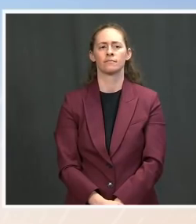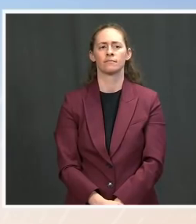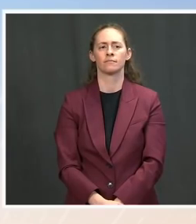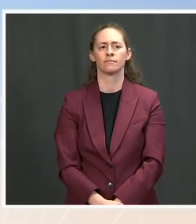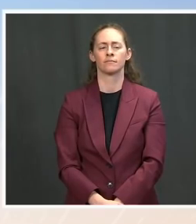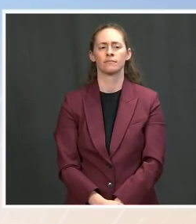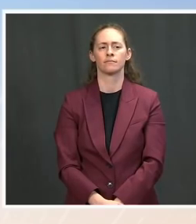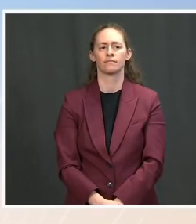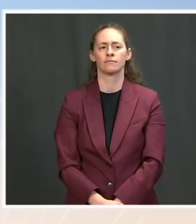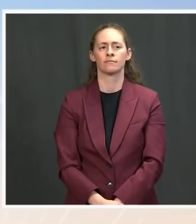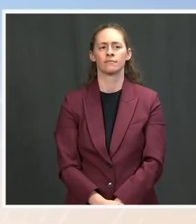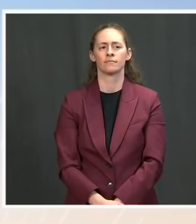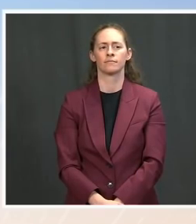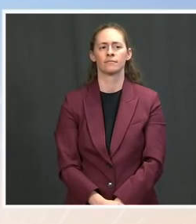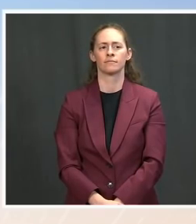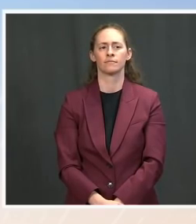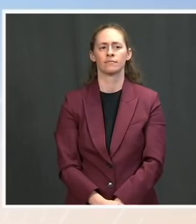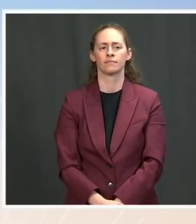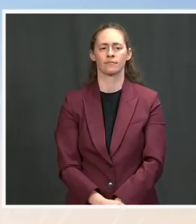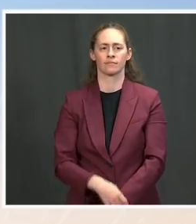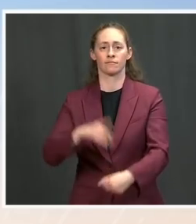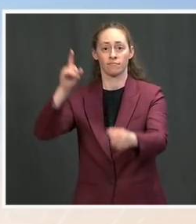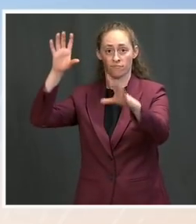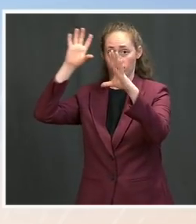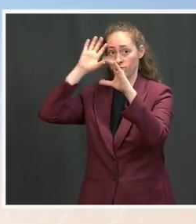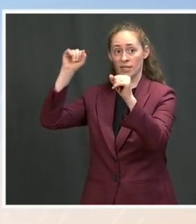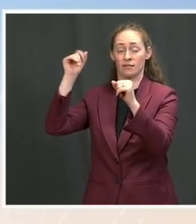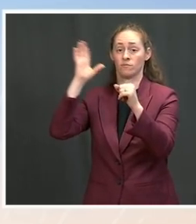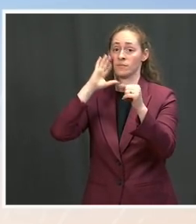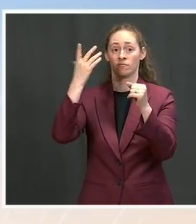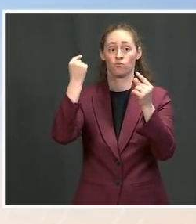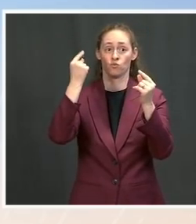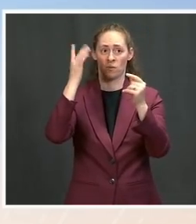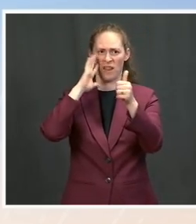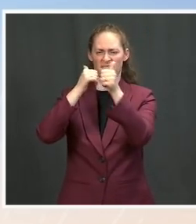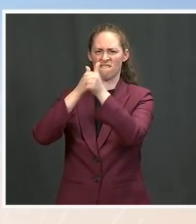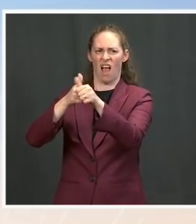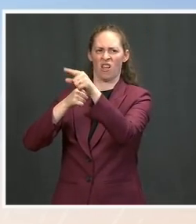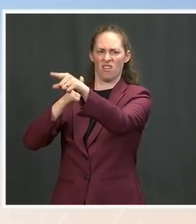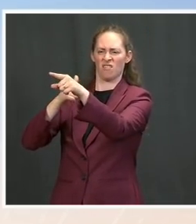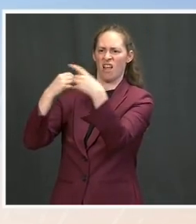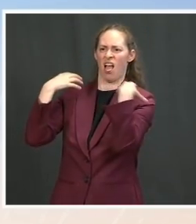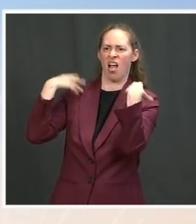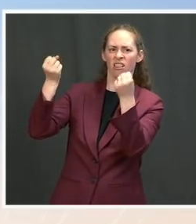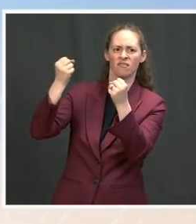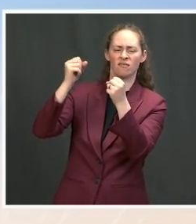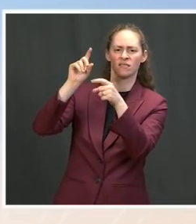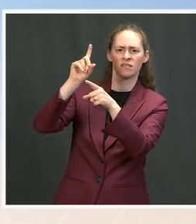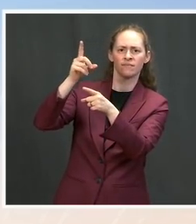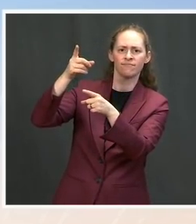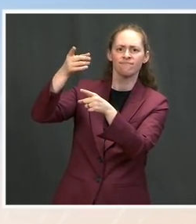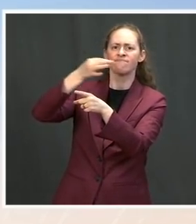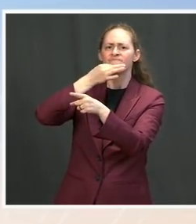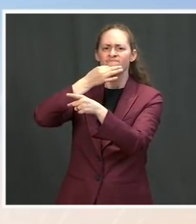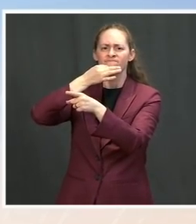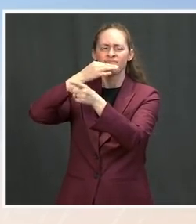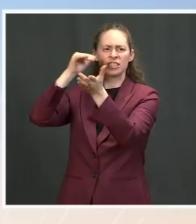I would say that the President is going to abide by the advice and guidance of health and medical experts. And certainly we put out public health information